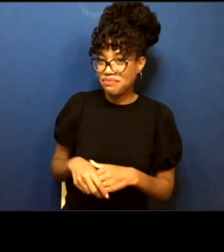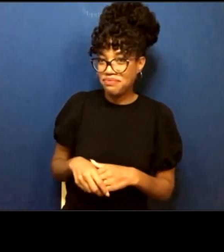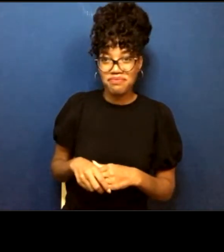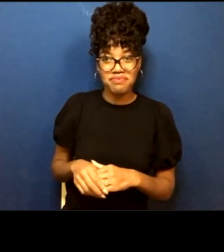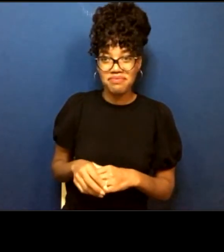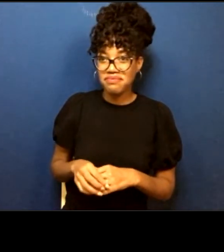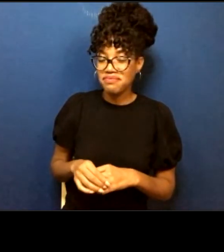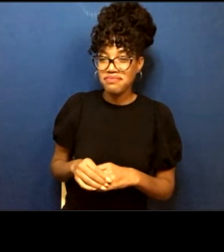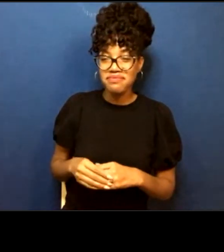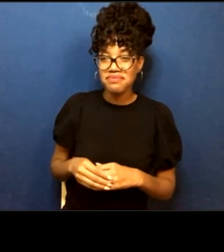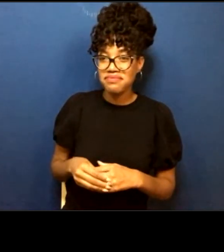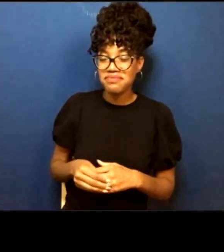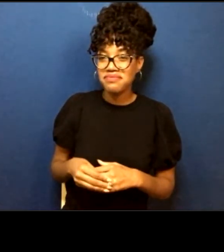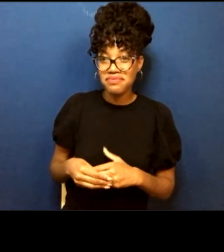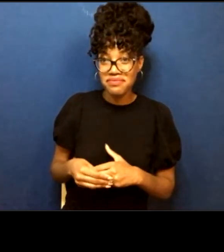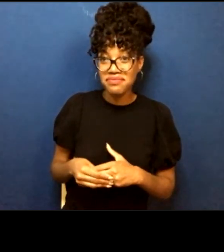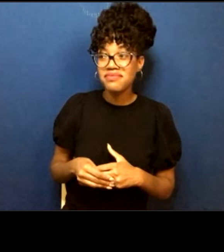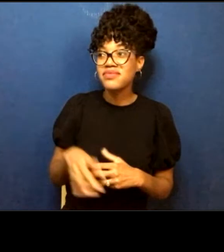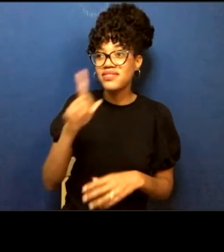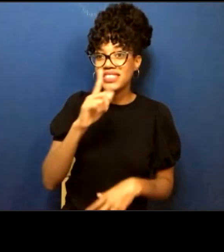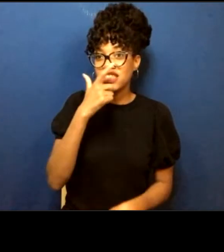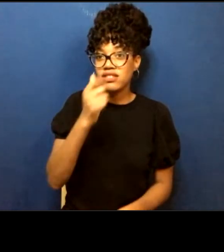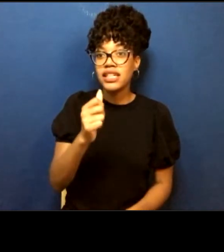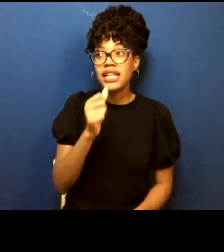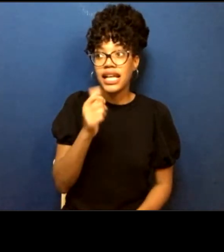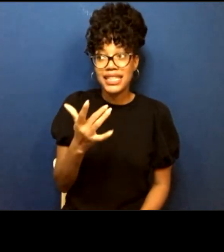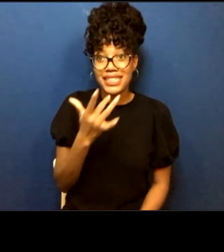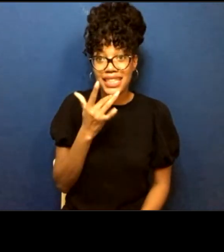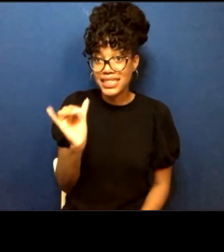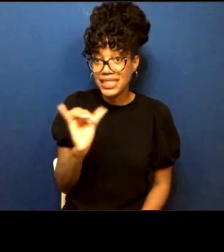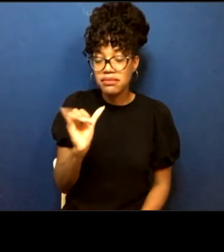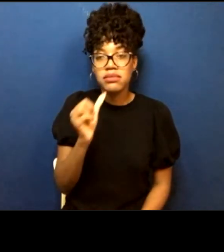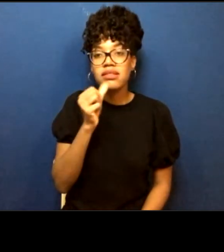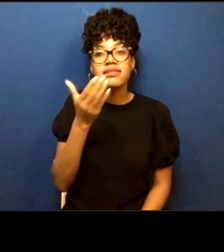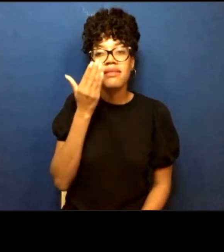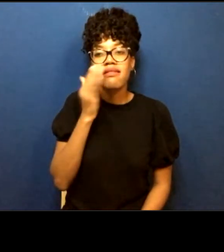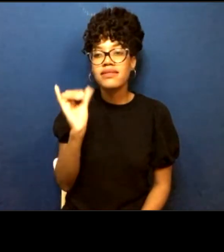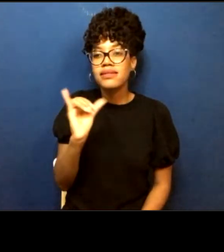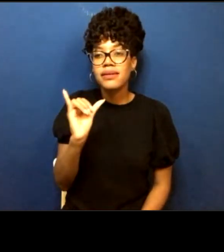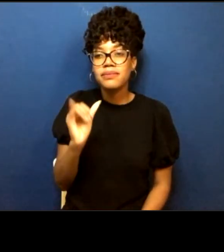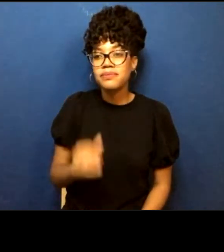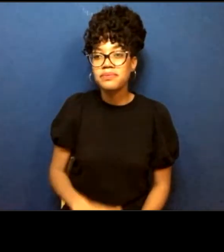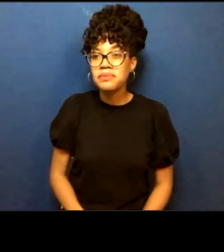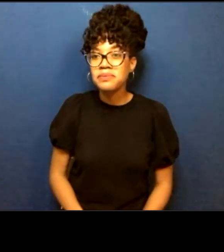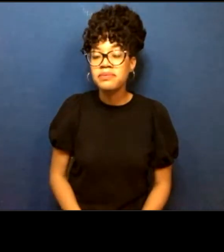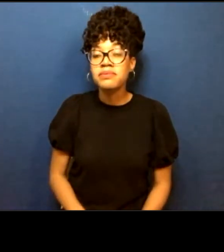In fact what's really interesting is it doesn't taste the same and it doesn't smell the same. So if I was actually to open up these jars.